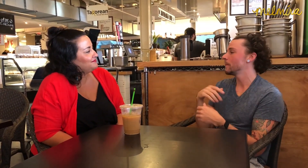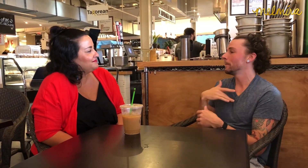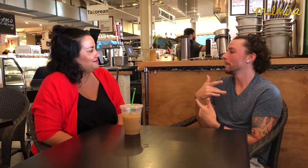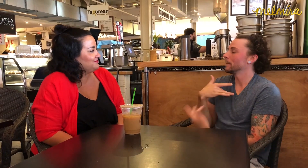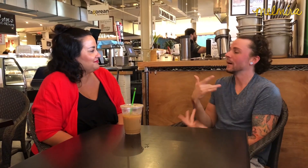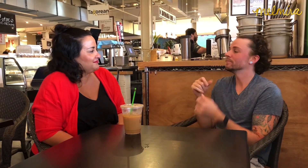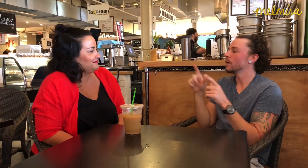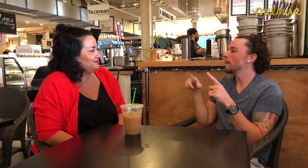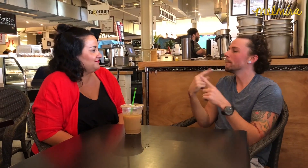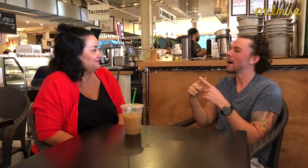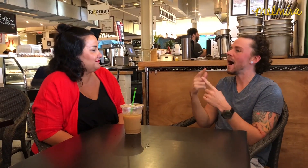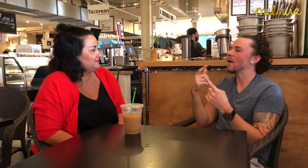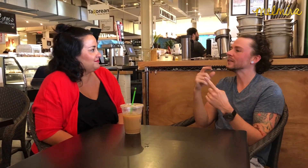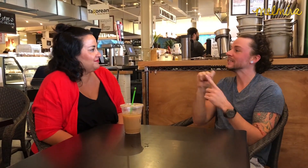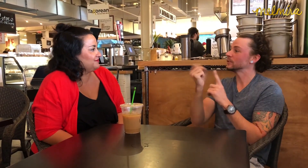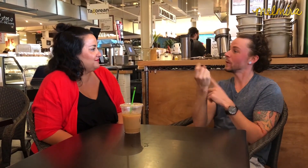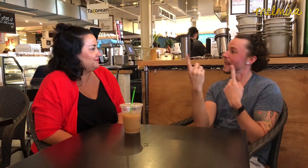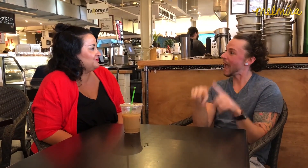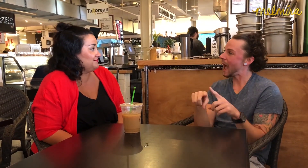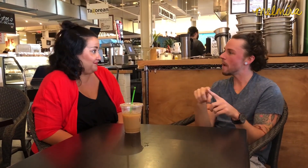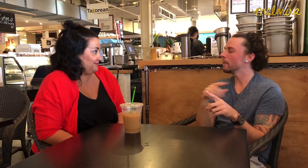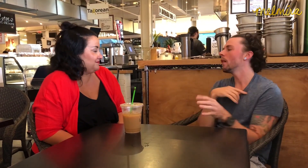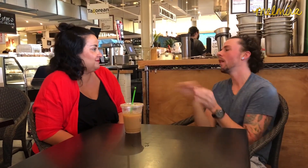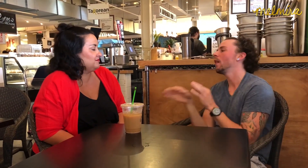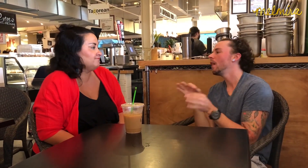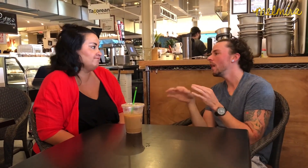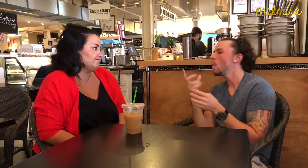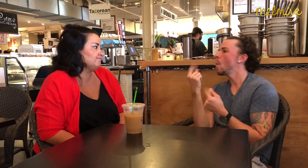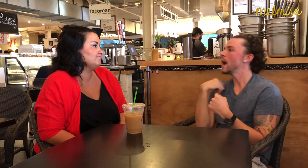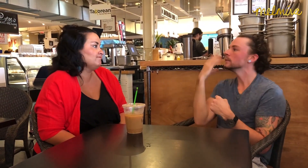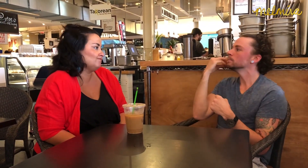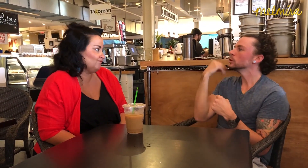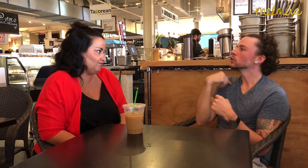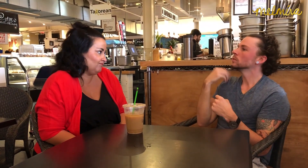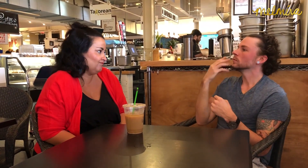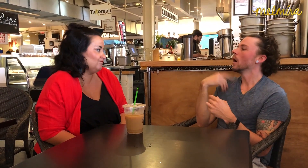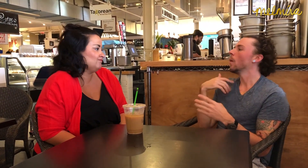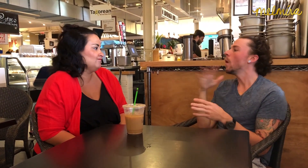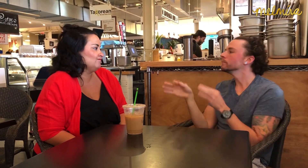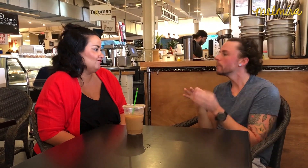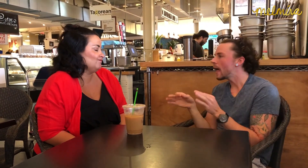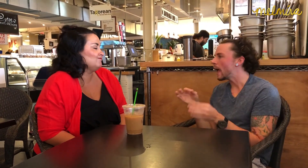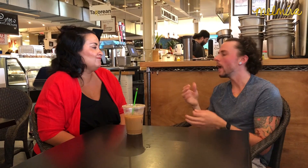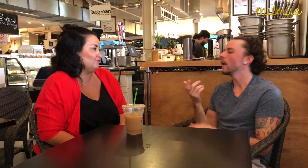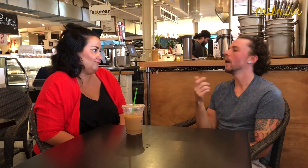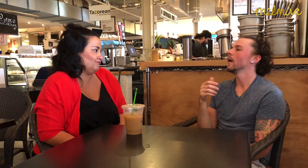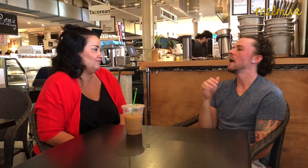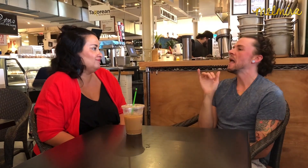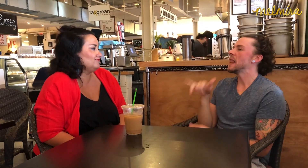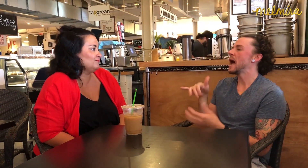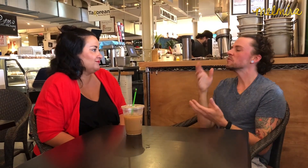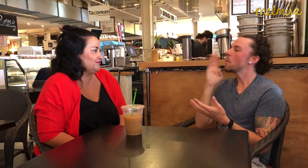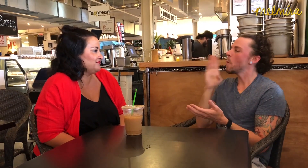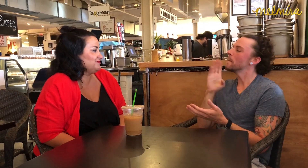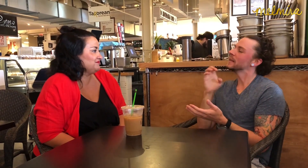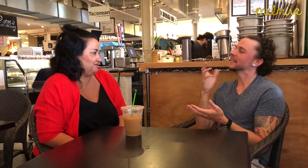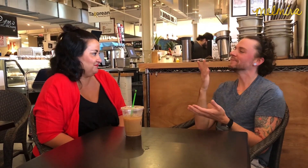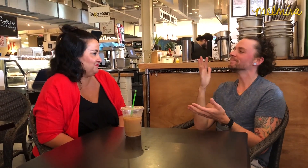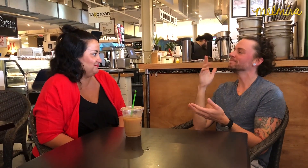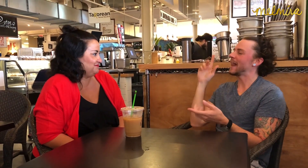I usually make vlogs whenever a situation arises. When I've had a new experience, I'll do a vlog and explain about it.